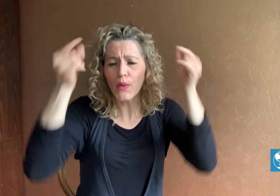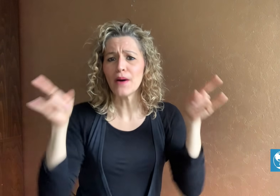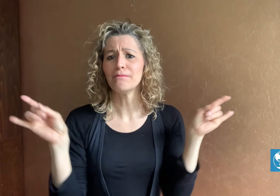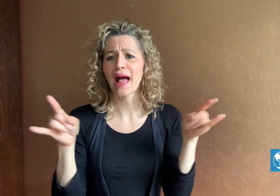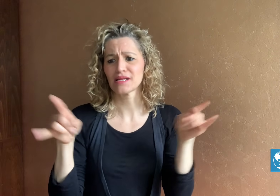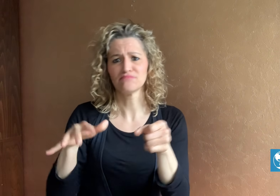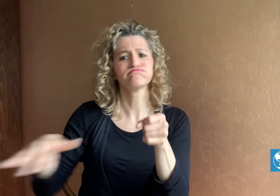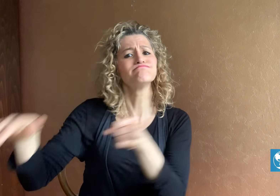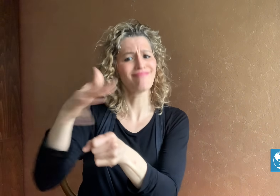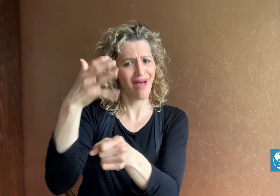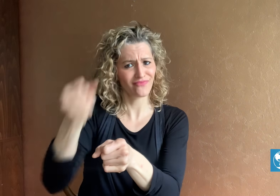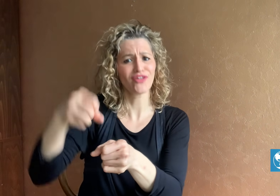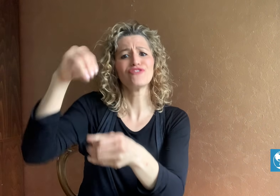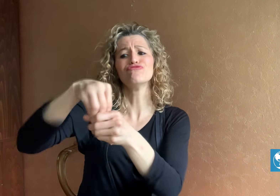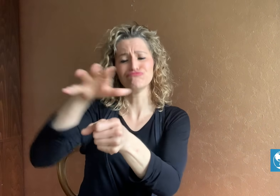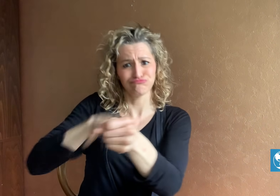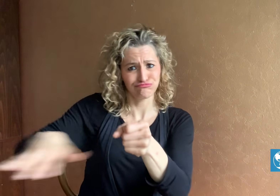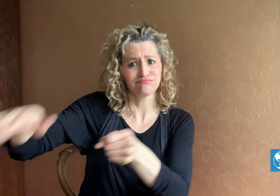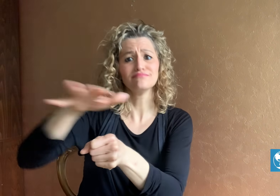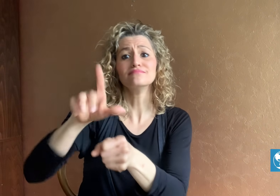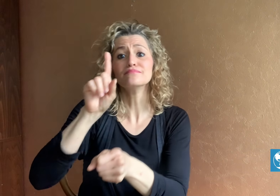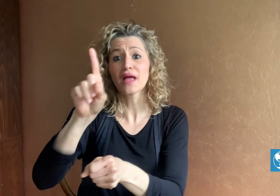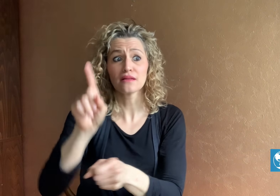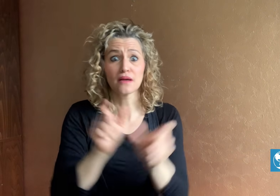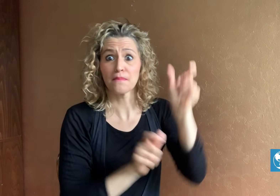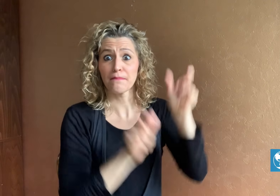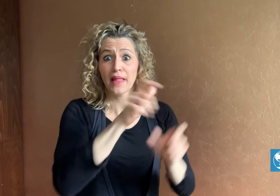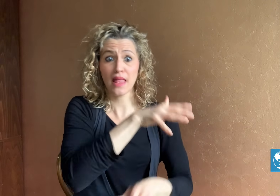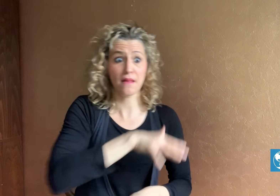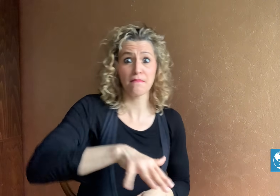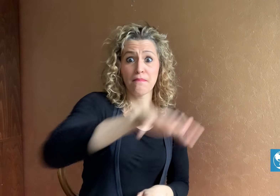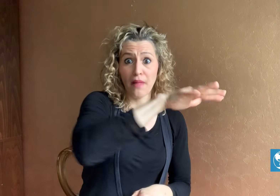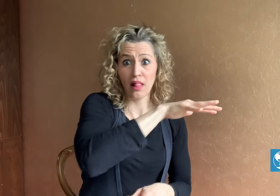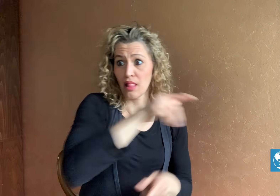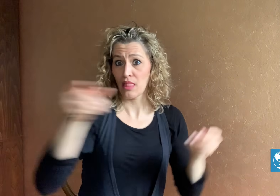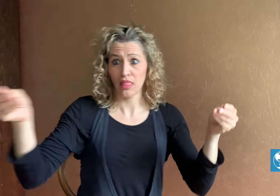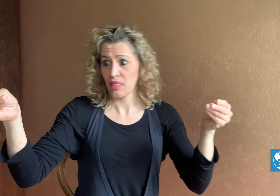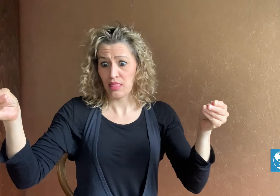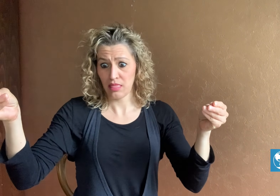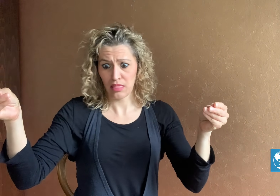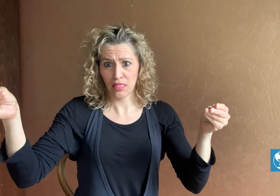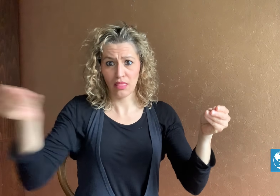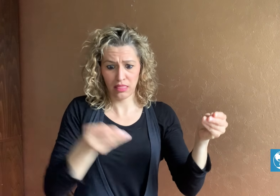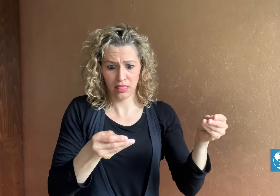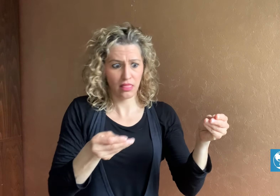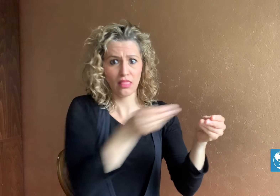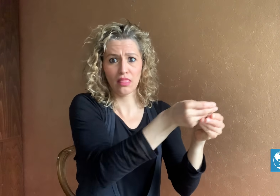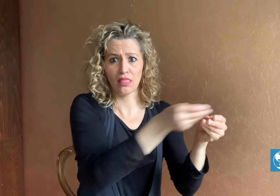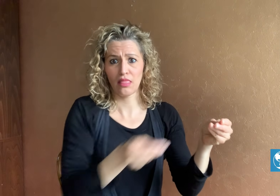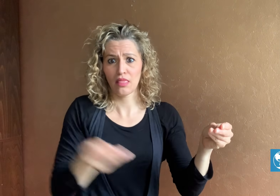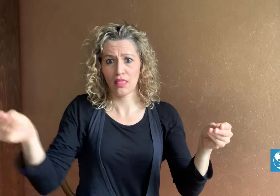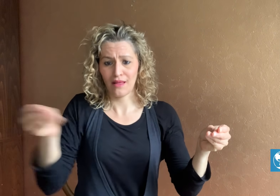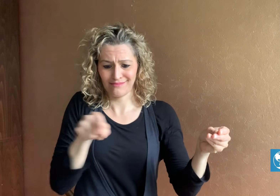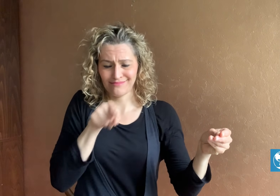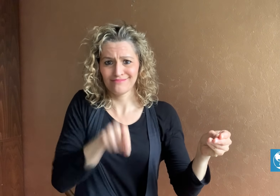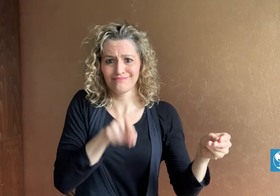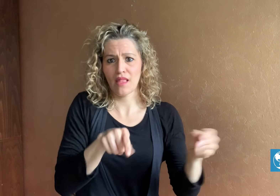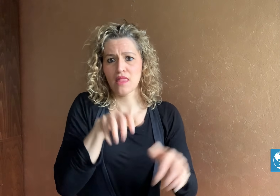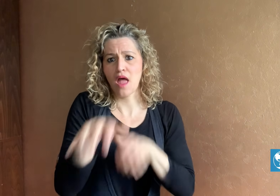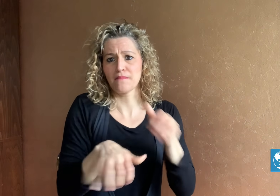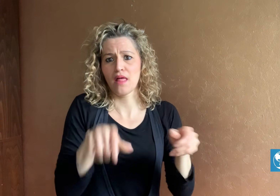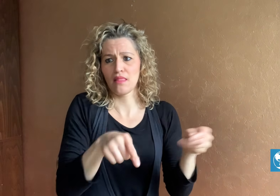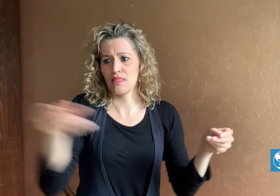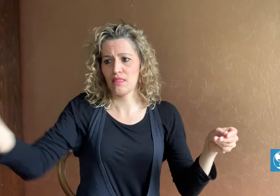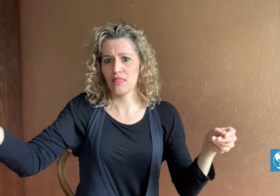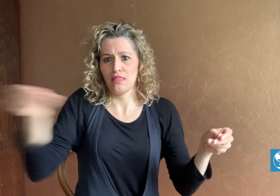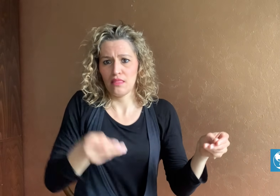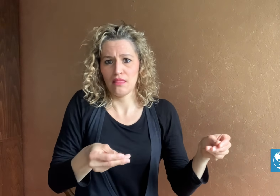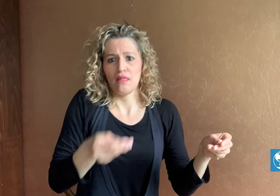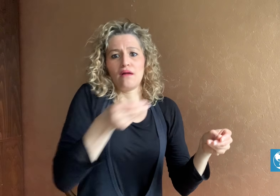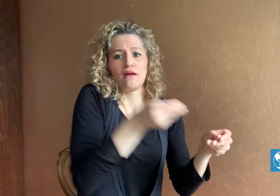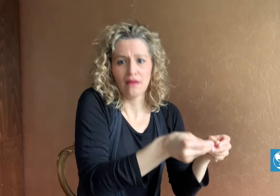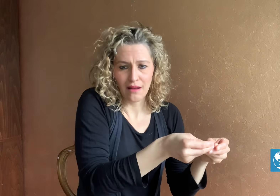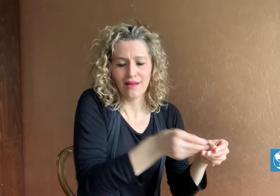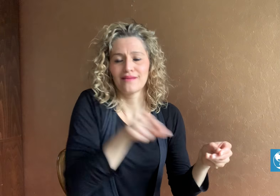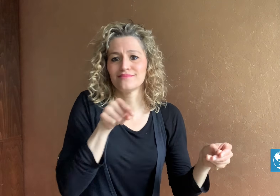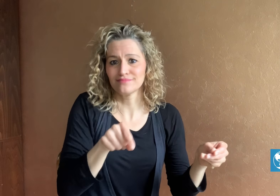to humans through an intermediary species.